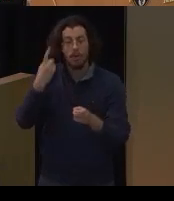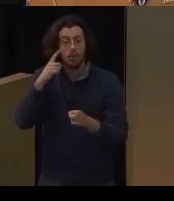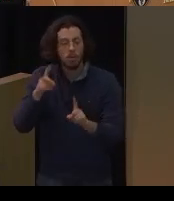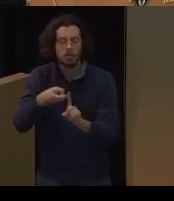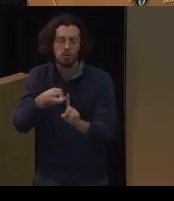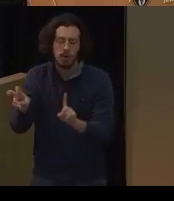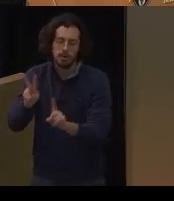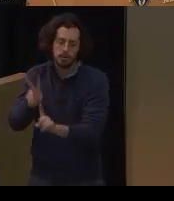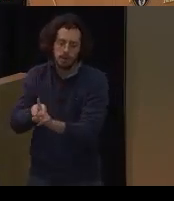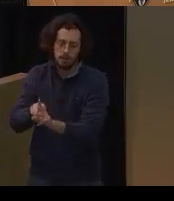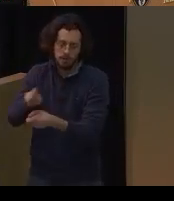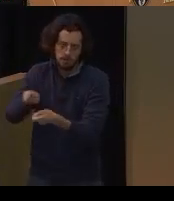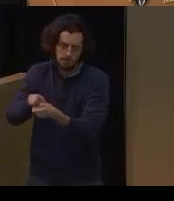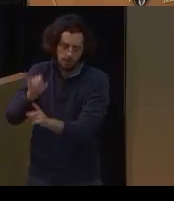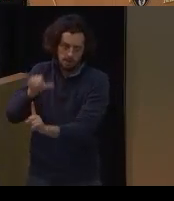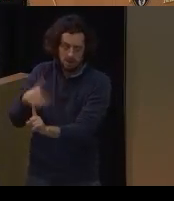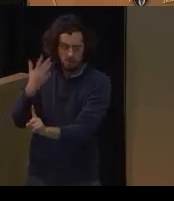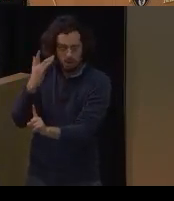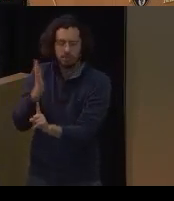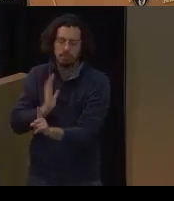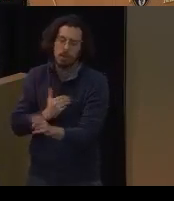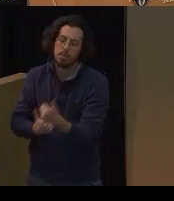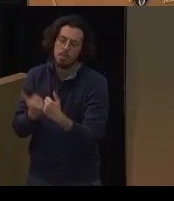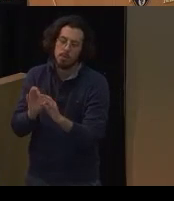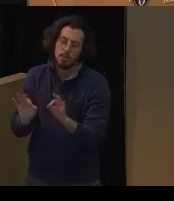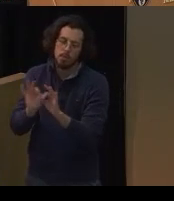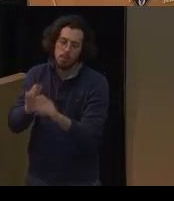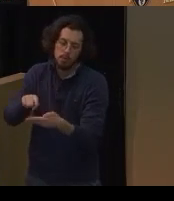because again we're thinking that that's our most important outcome ultimately we want to